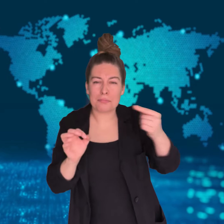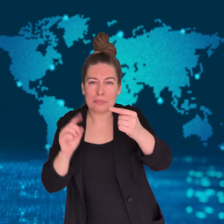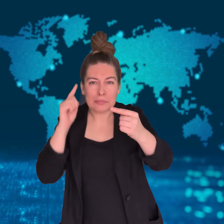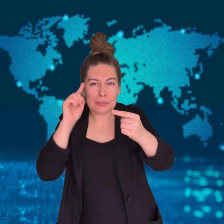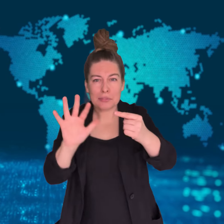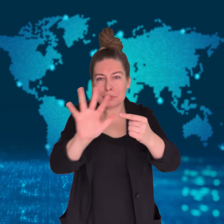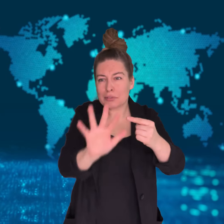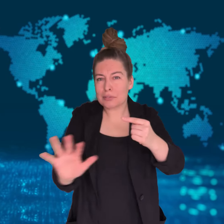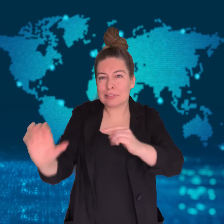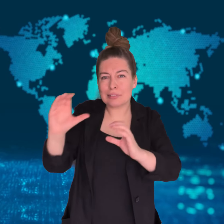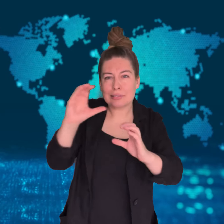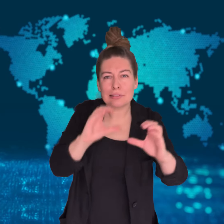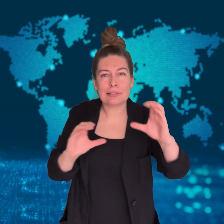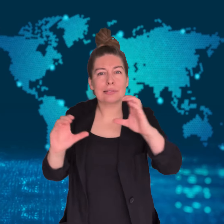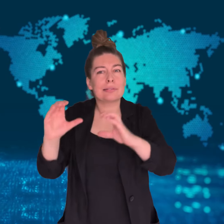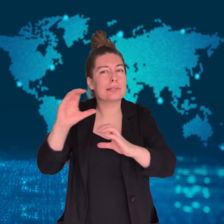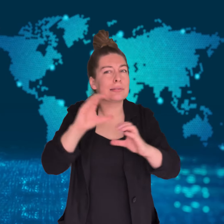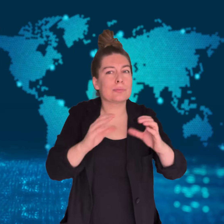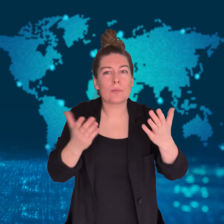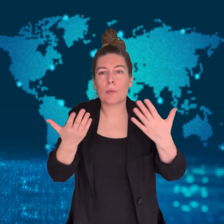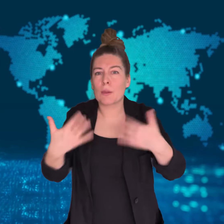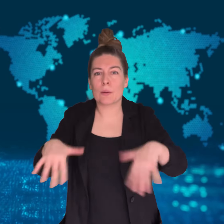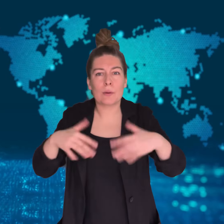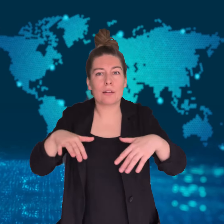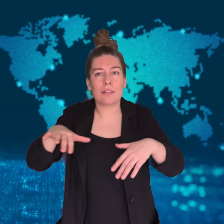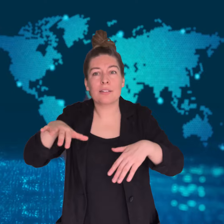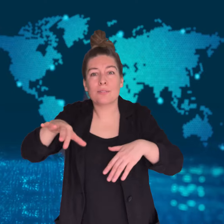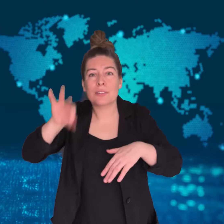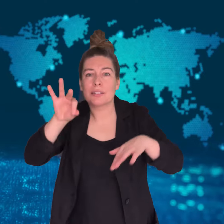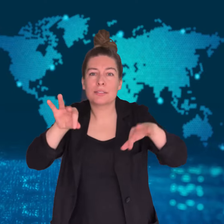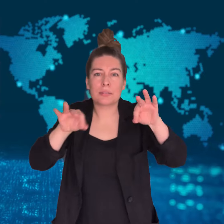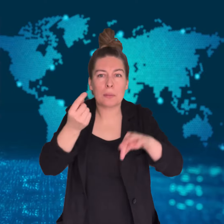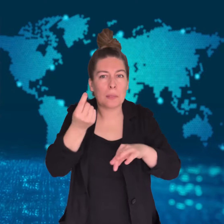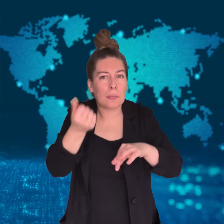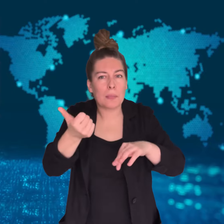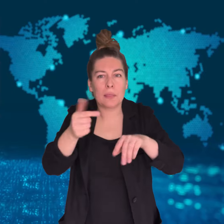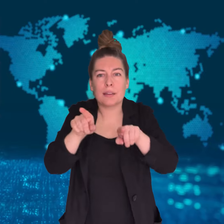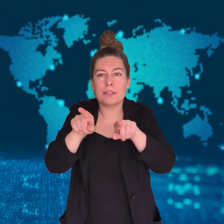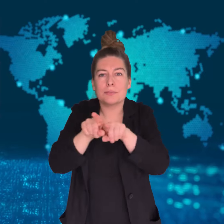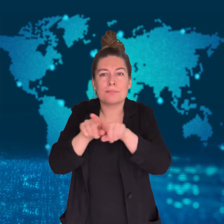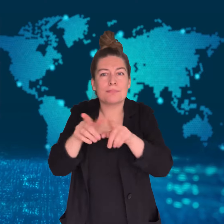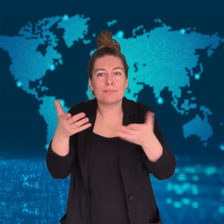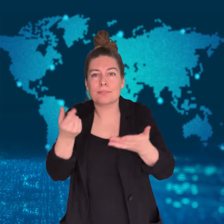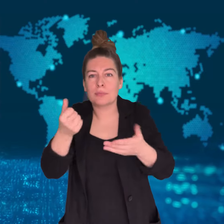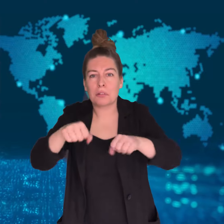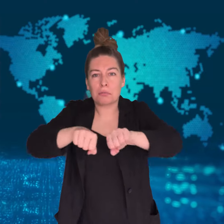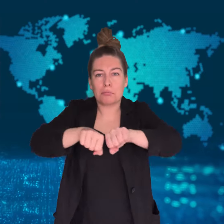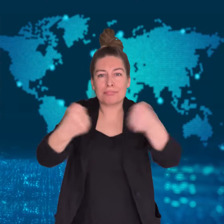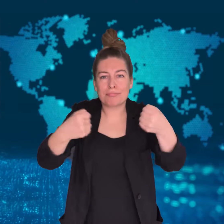and flown until it ran out of fuel.